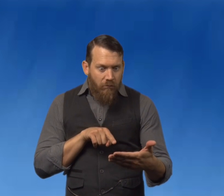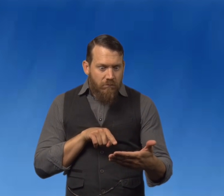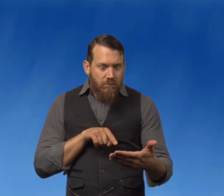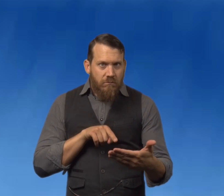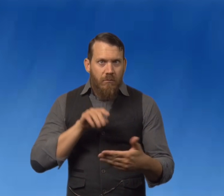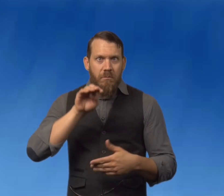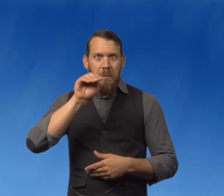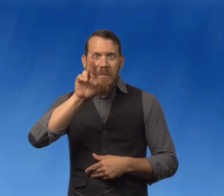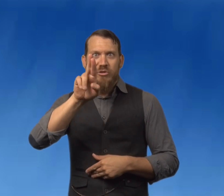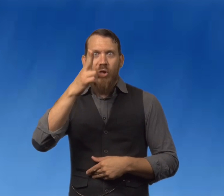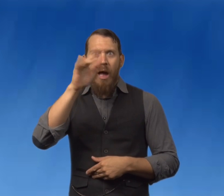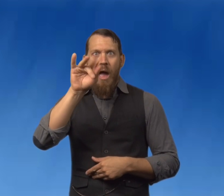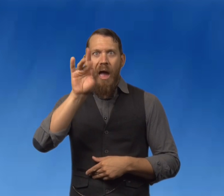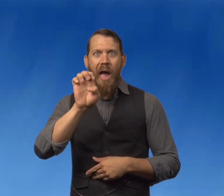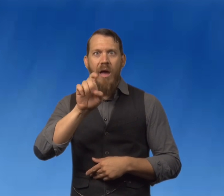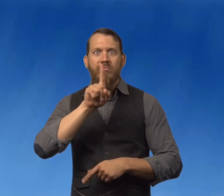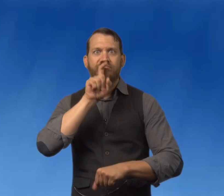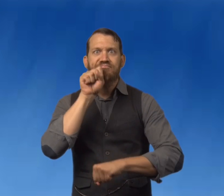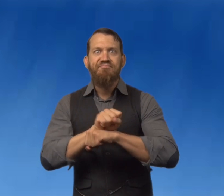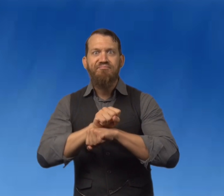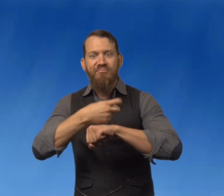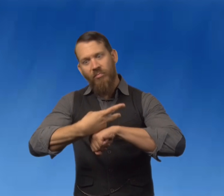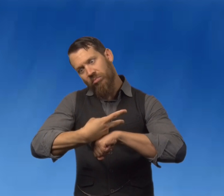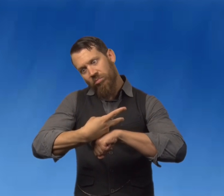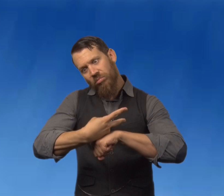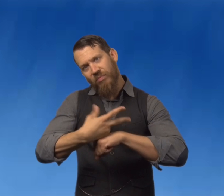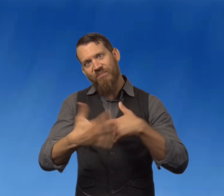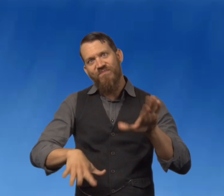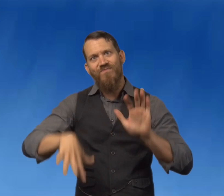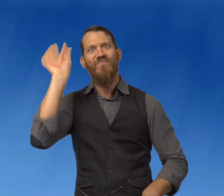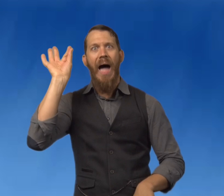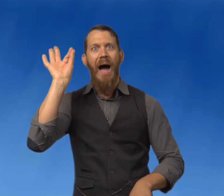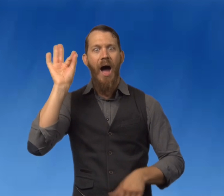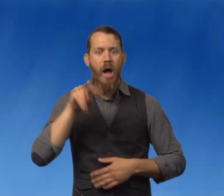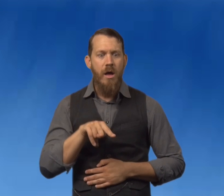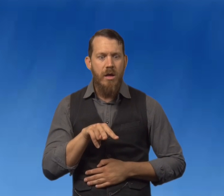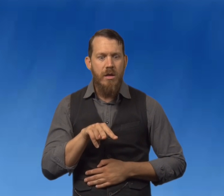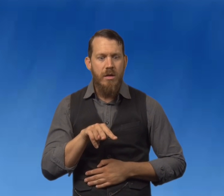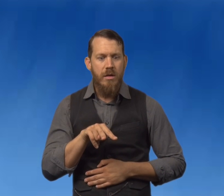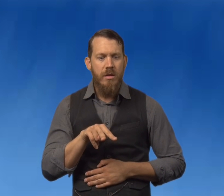When you read that Mr Hyde's dead body was found,